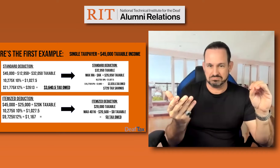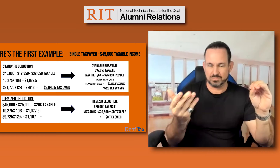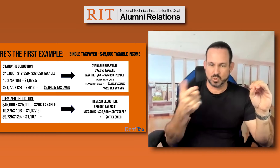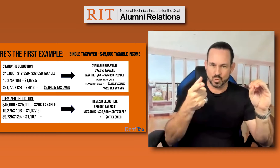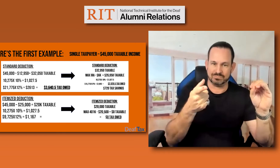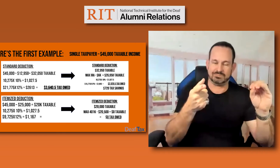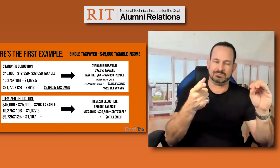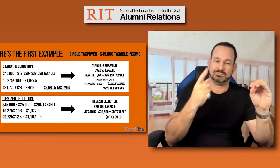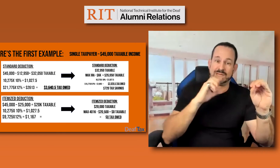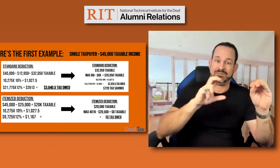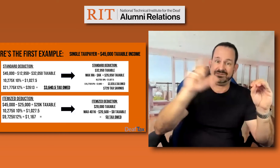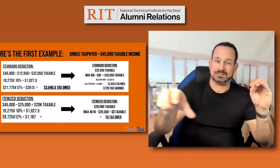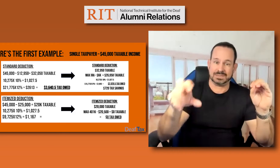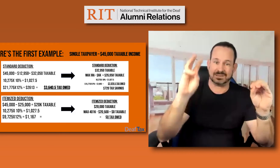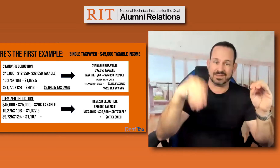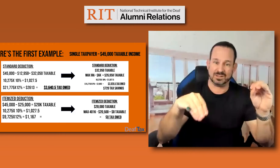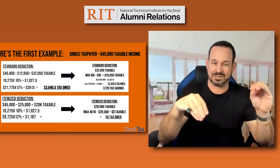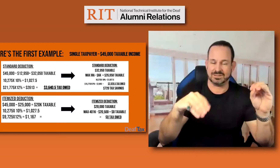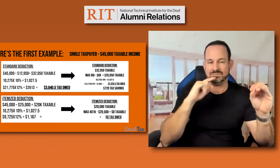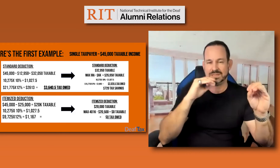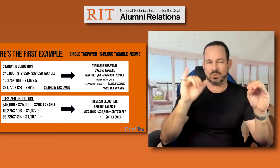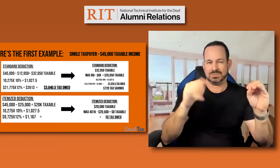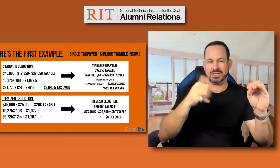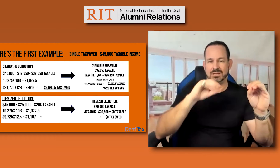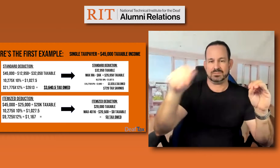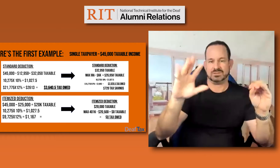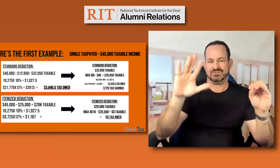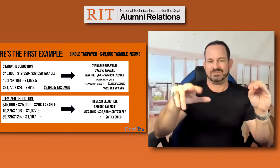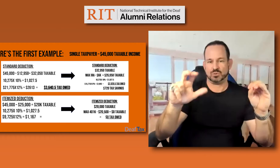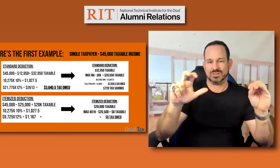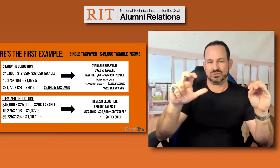We can look at the next example of the standard deduction